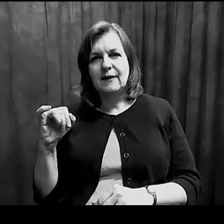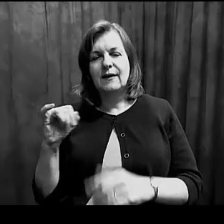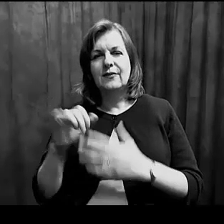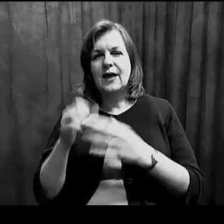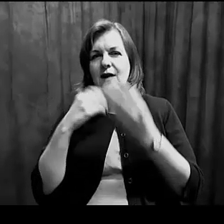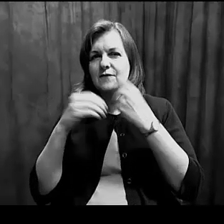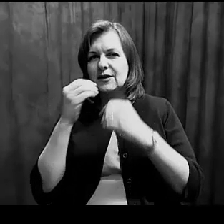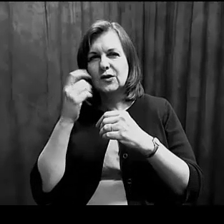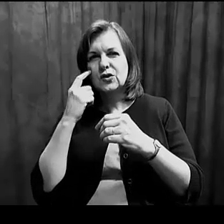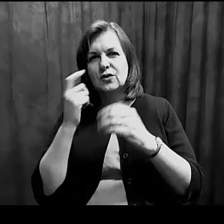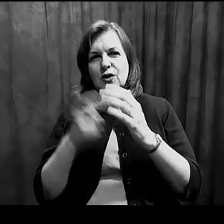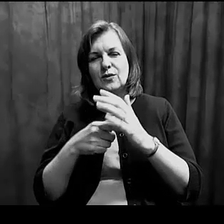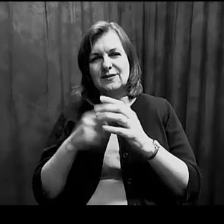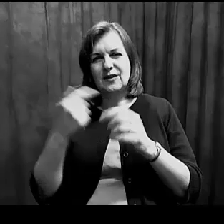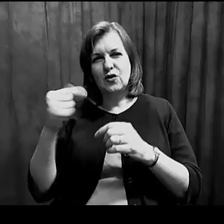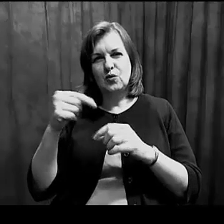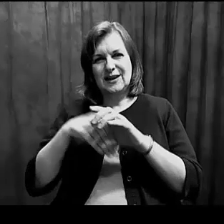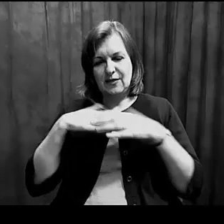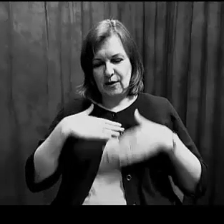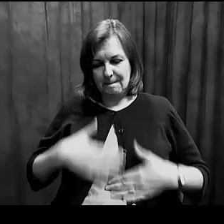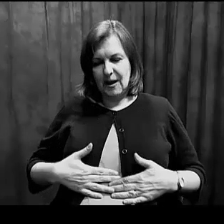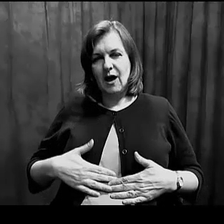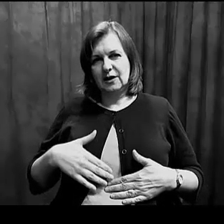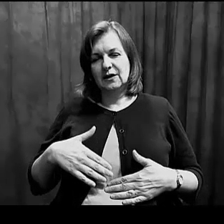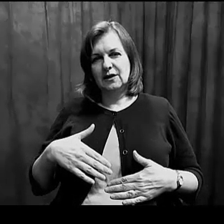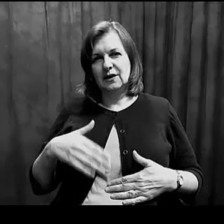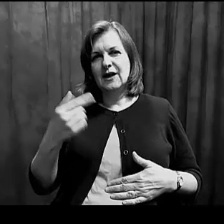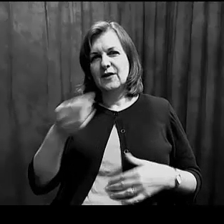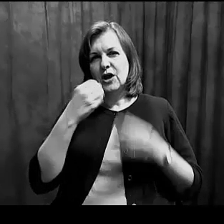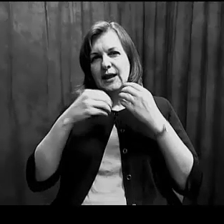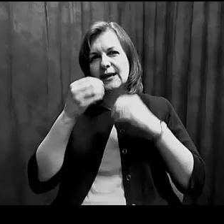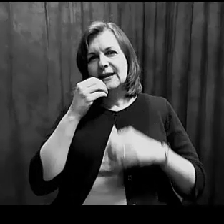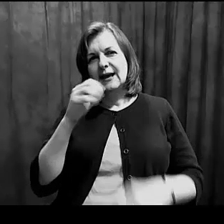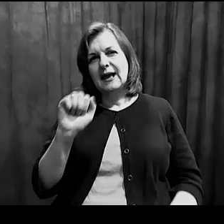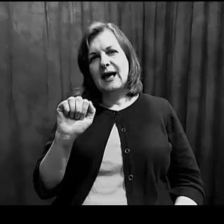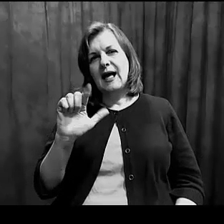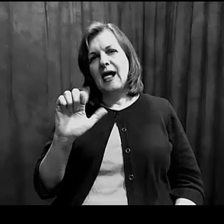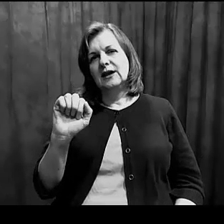these little shrimp that are actually feeding -- you can see the green in their guts!